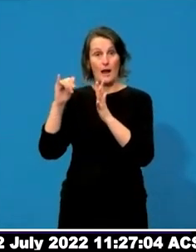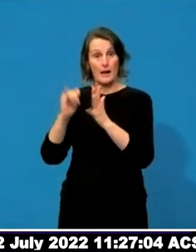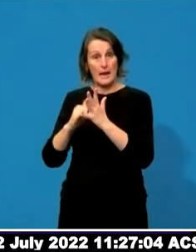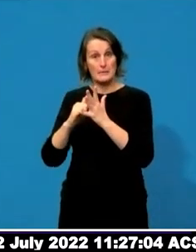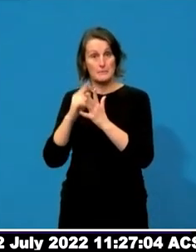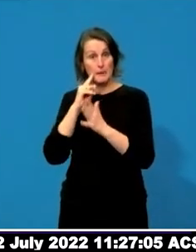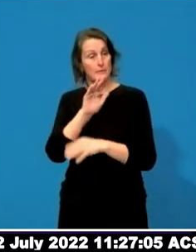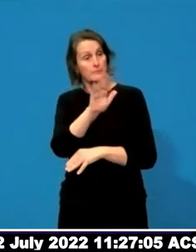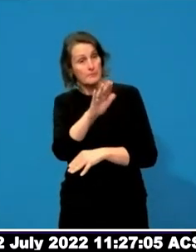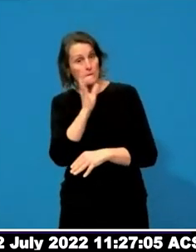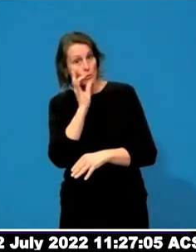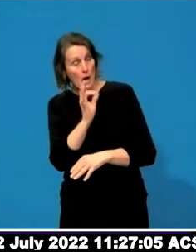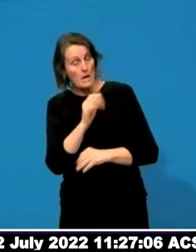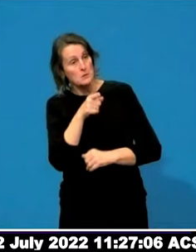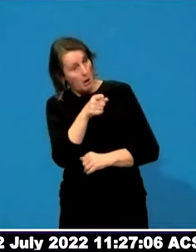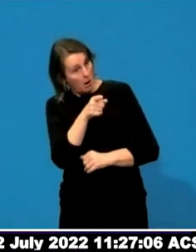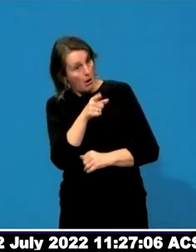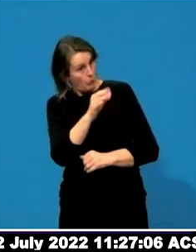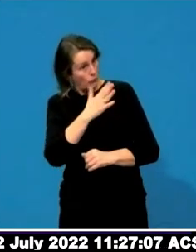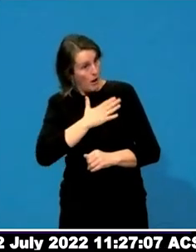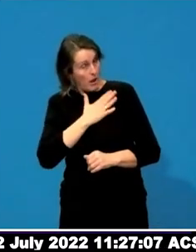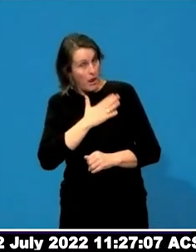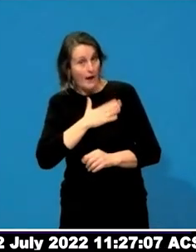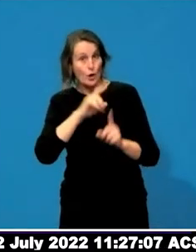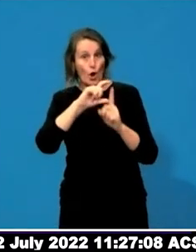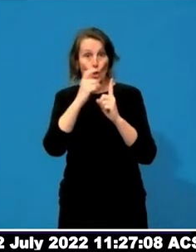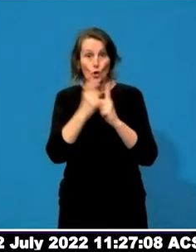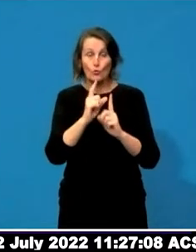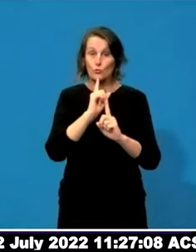for having a cultural advisor or return to country visits